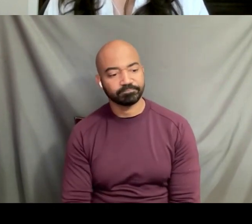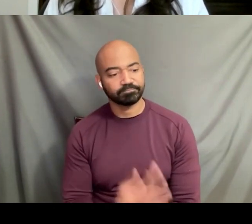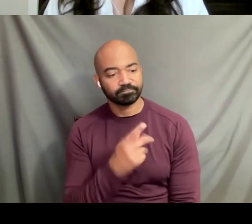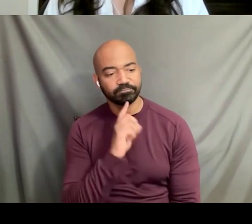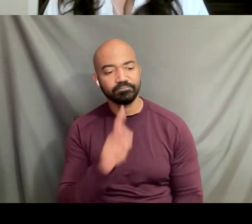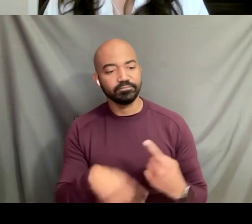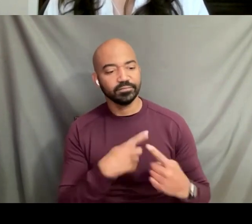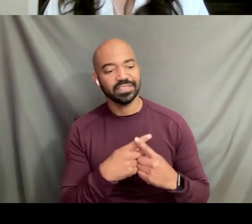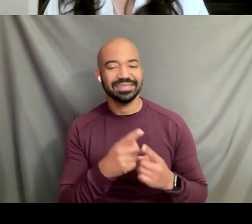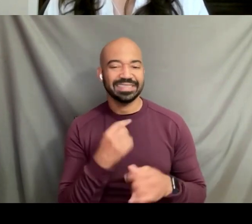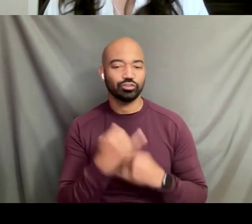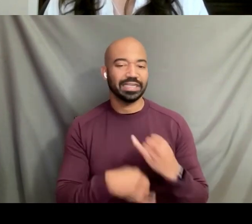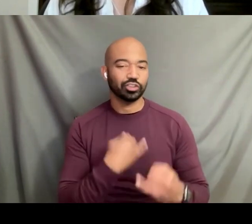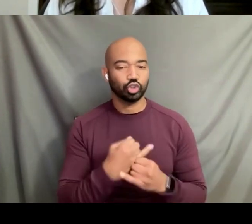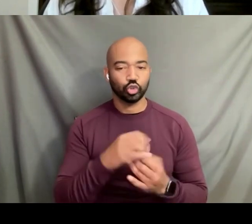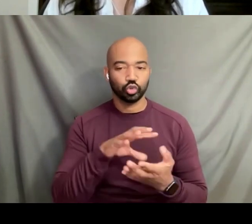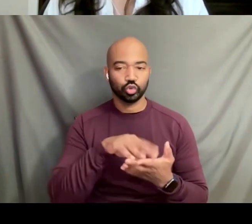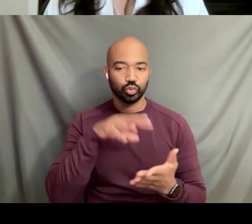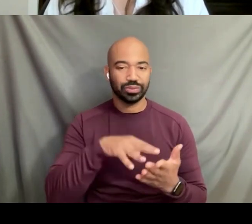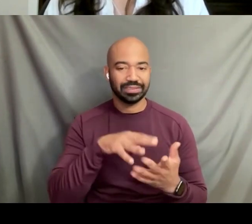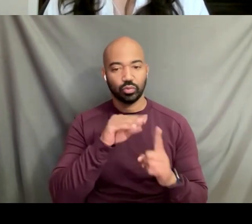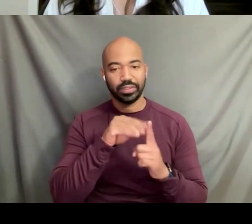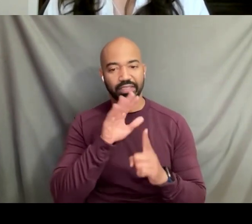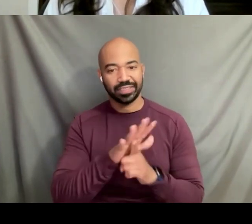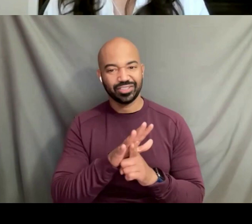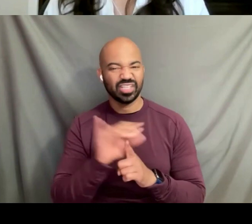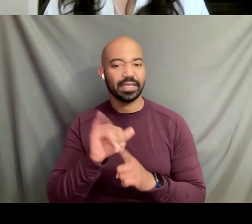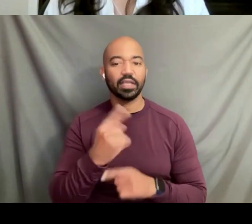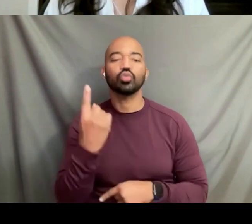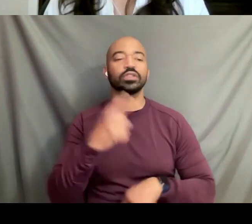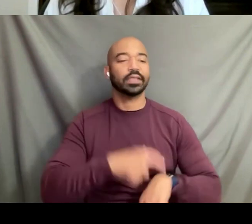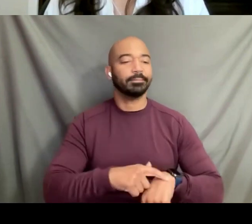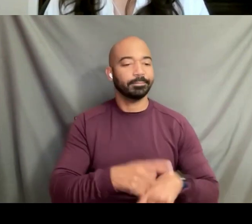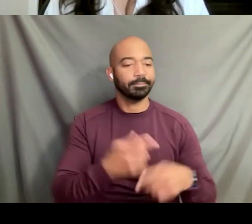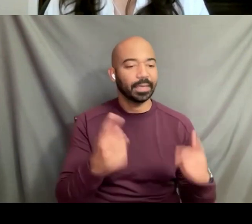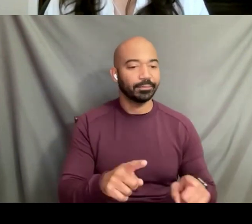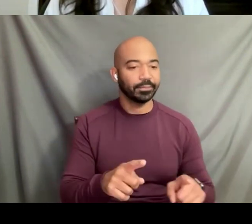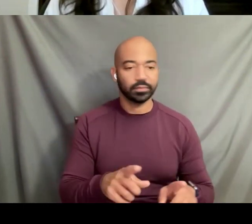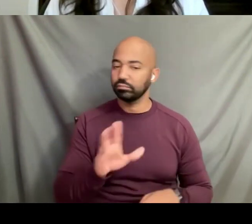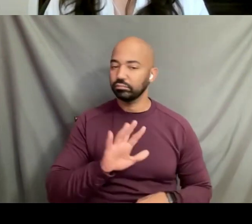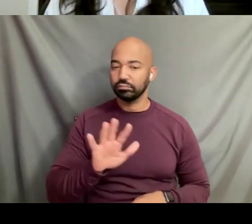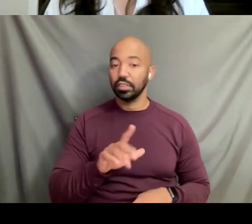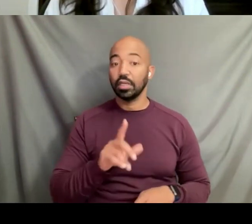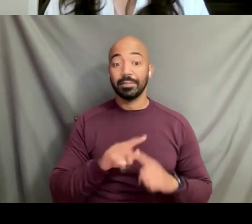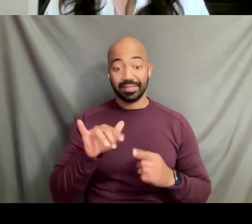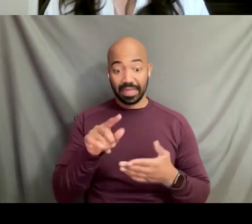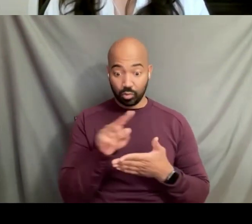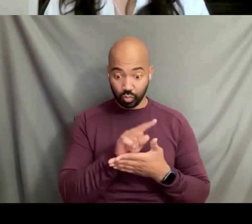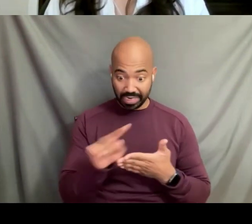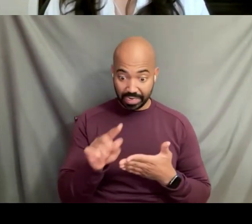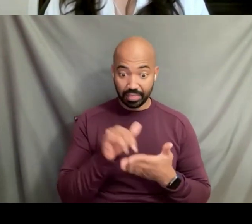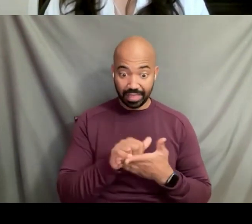orientation as if it's one event but the impact of that week or that activity impacts the whole,